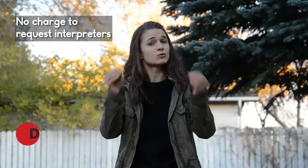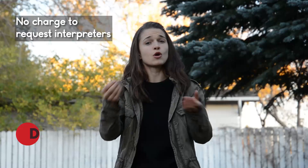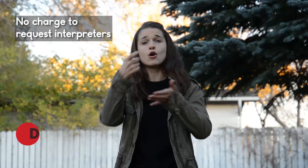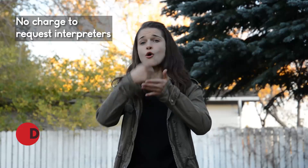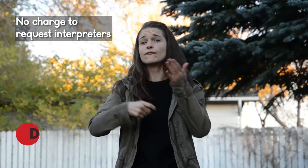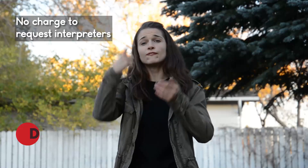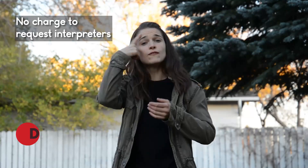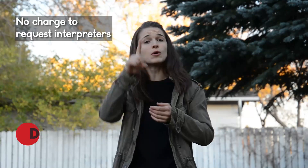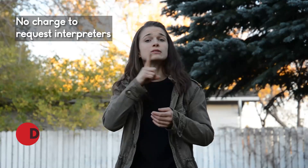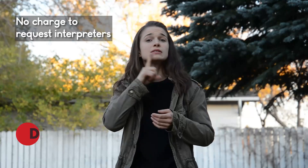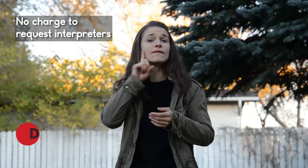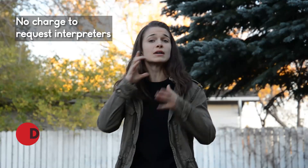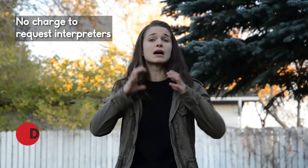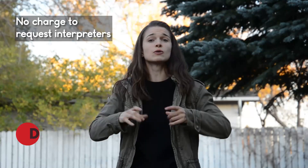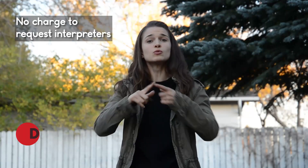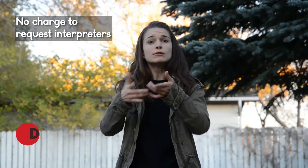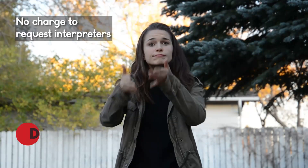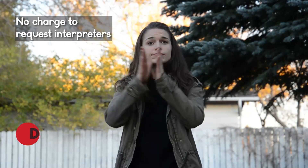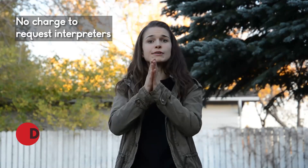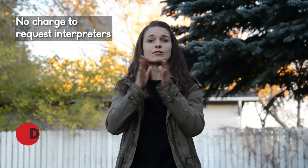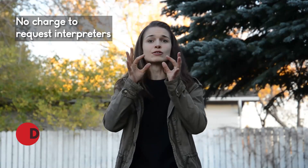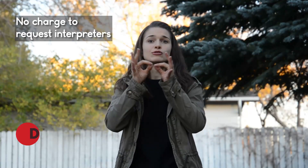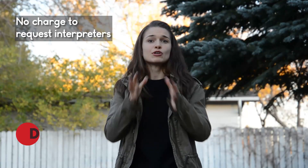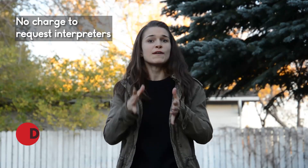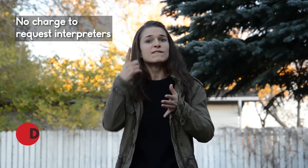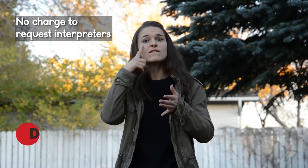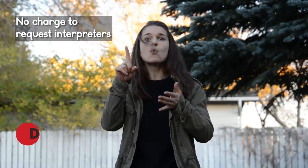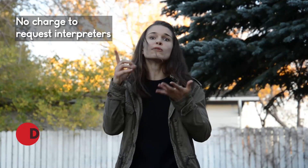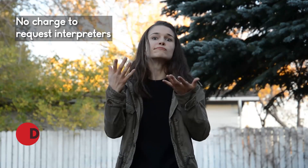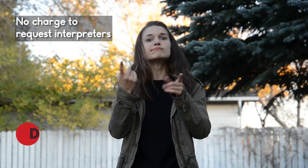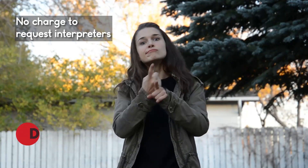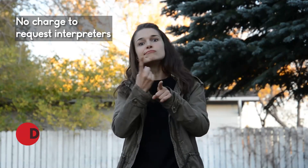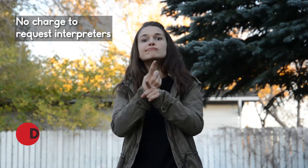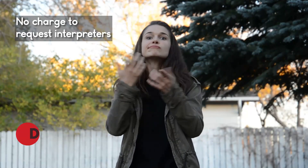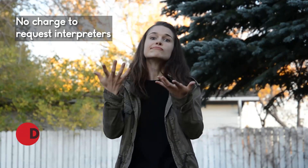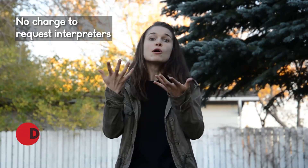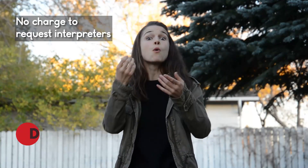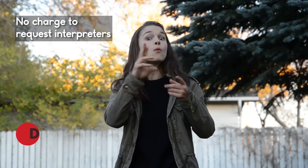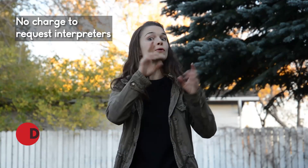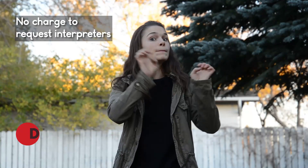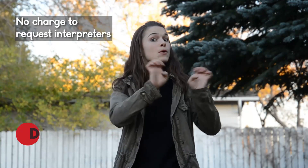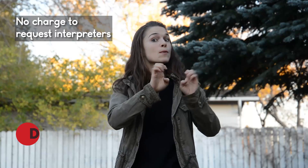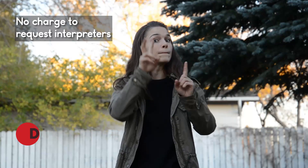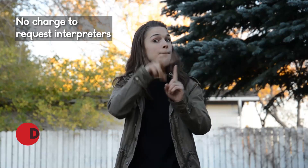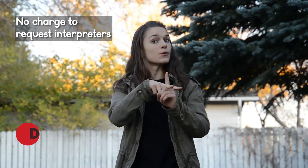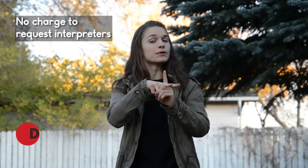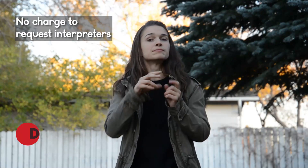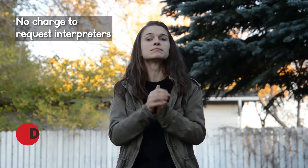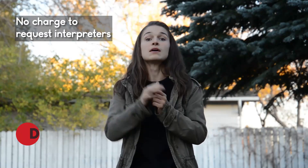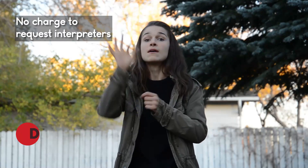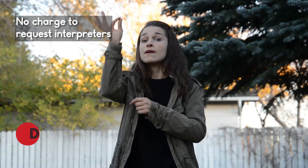[Nicole]: There is no cost to Deaf customers to request an interpreter for regular or emergency appointments.